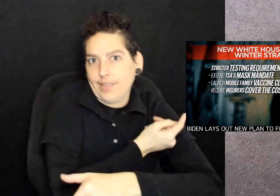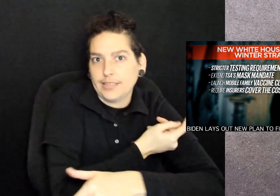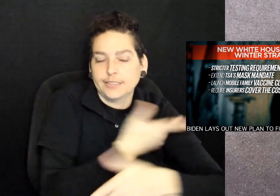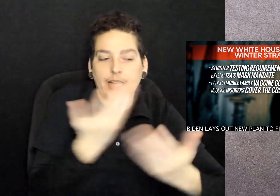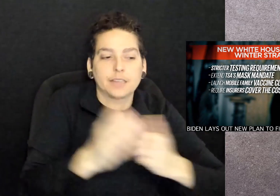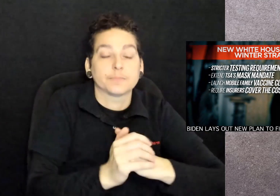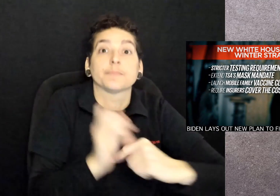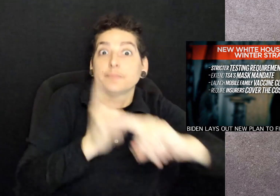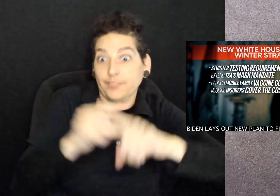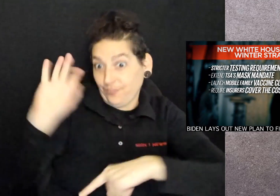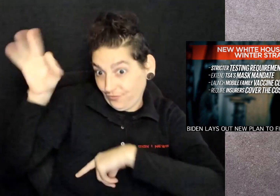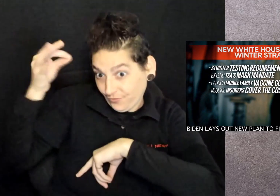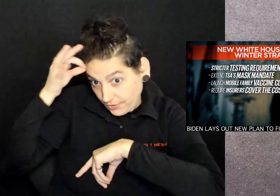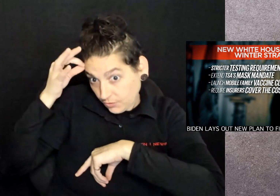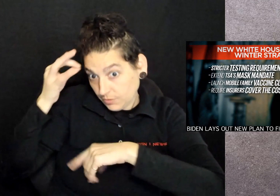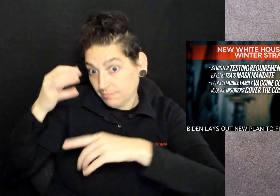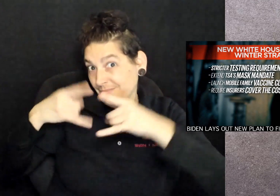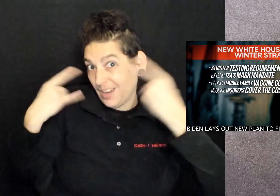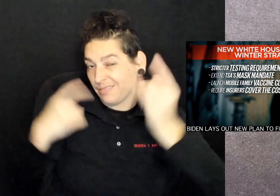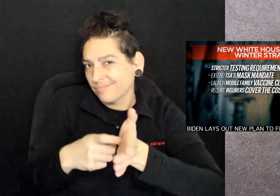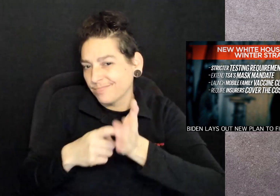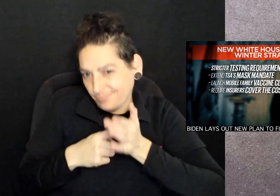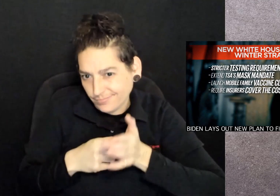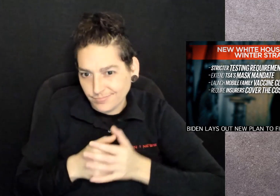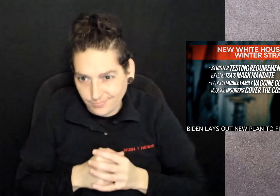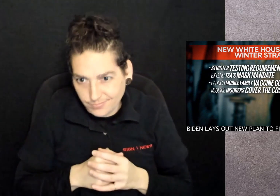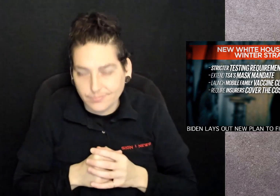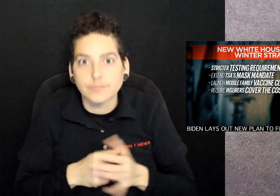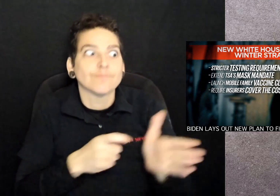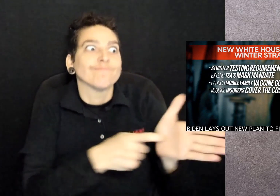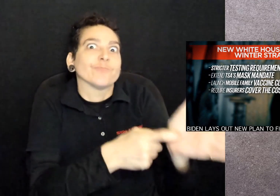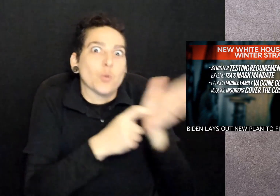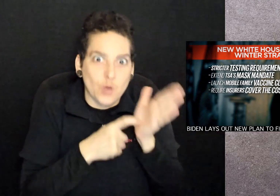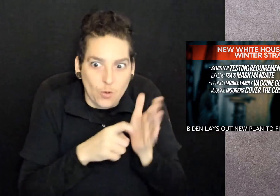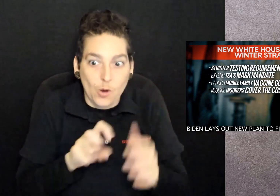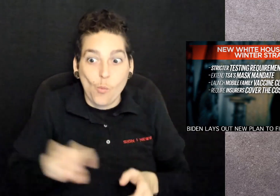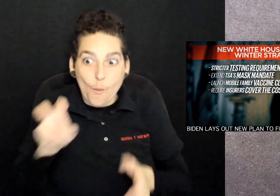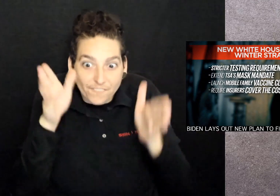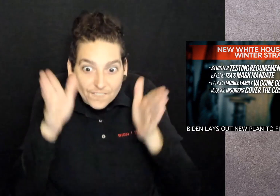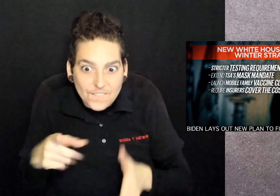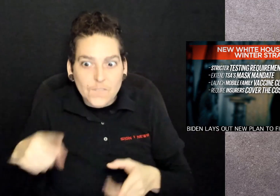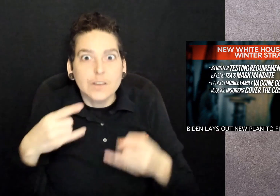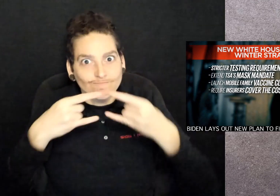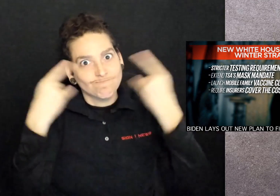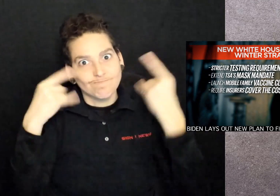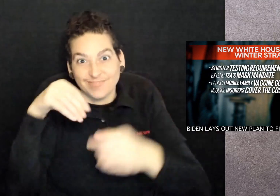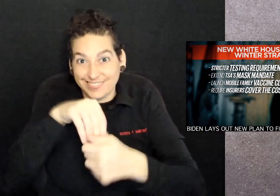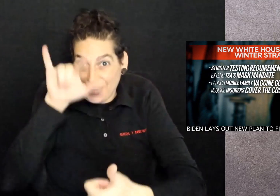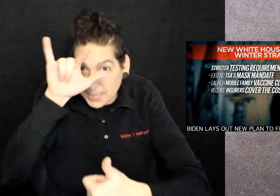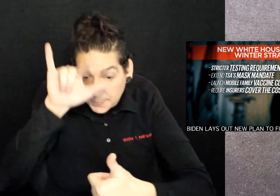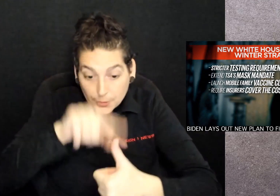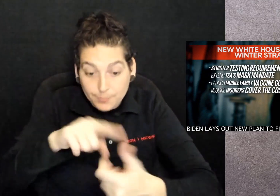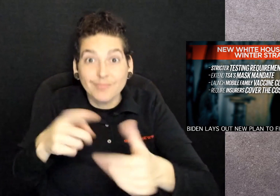of at-home test and boost access for those without it and the federal mask mandate requiring